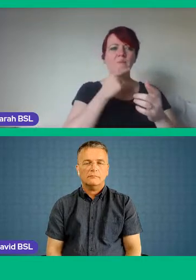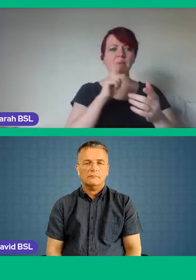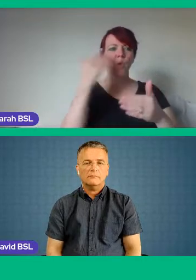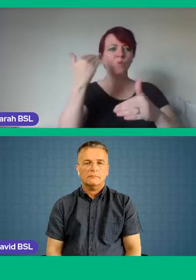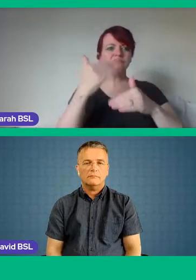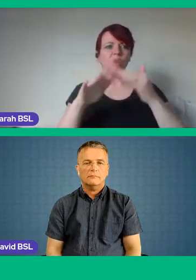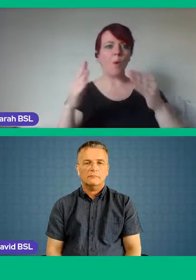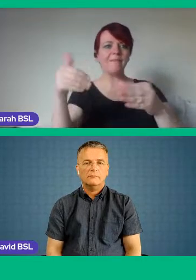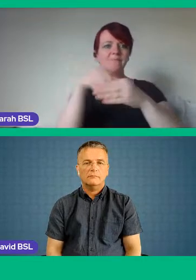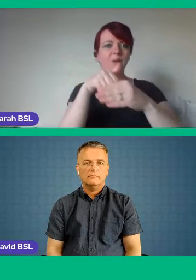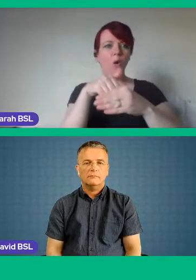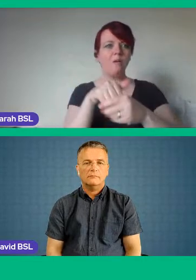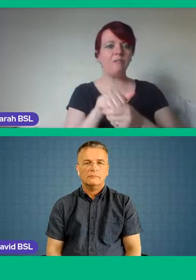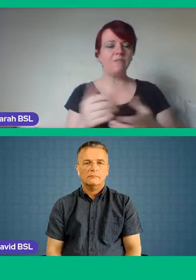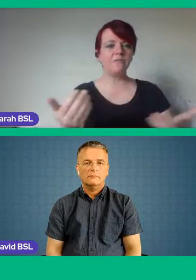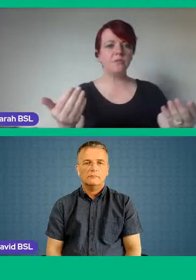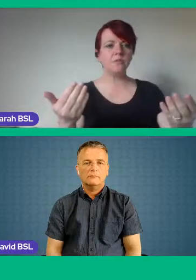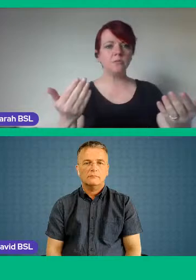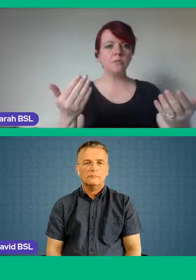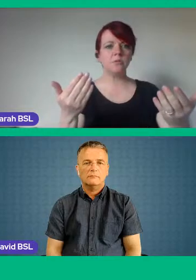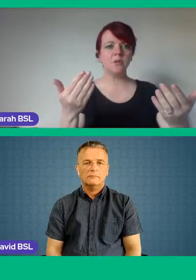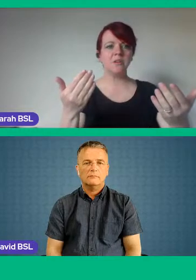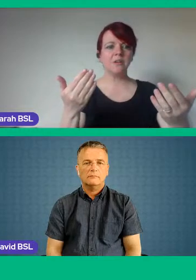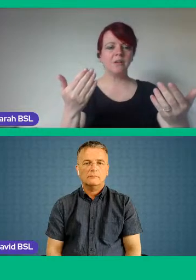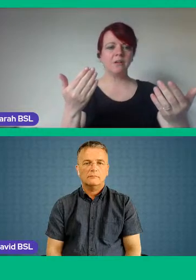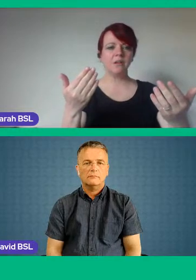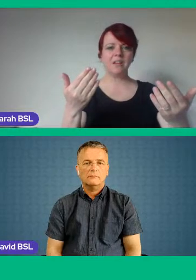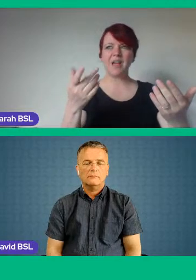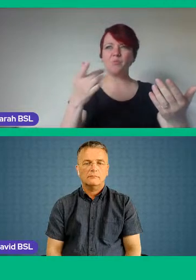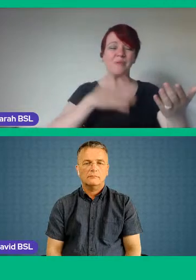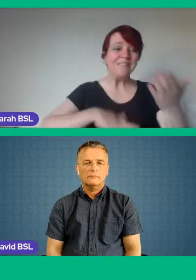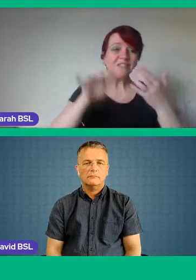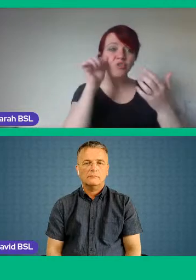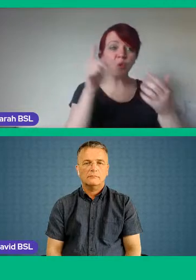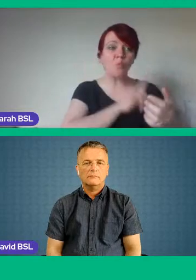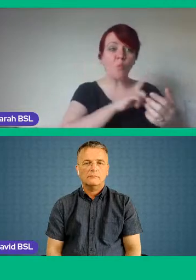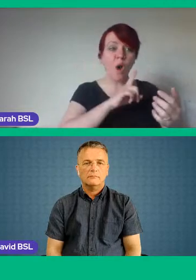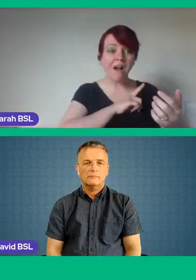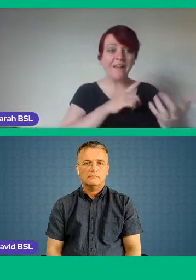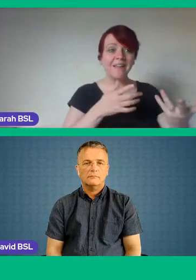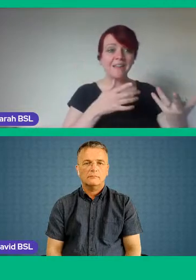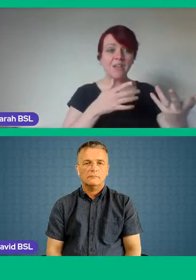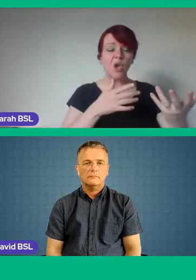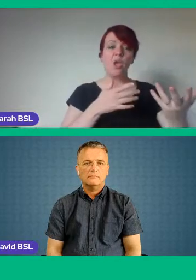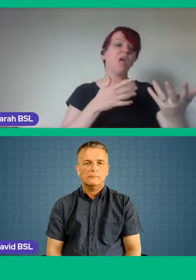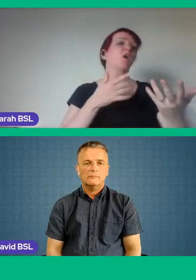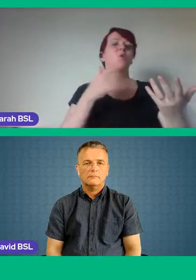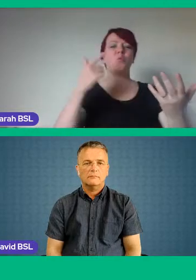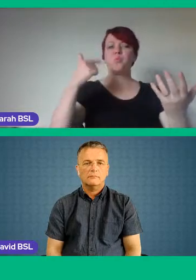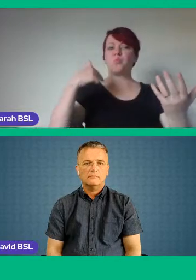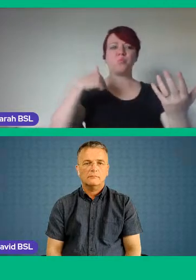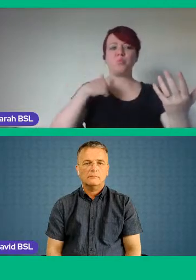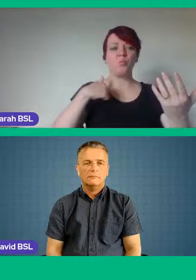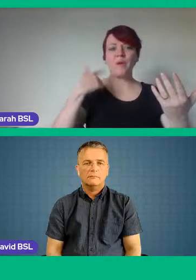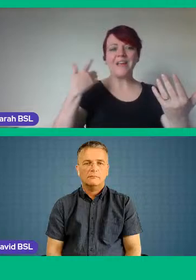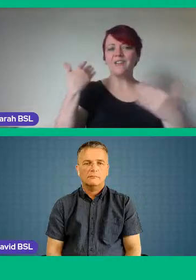with the people you are working with, and looking at why people aren't getting involved. Let's face it, it is not happening.